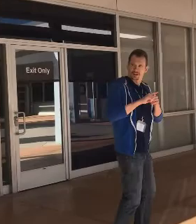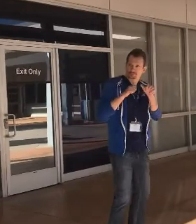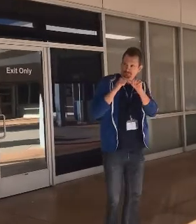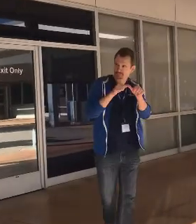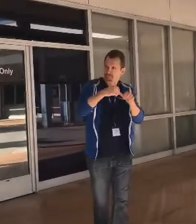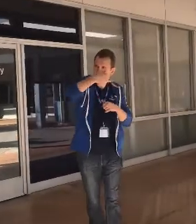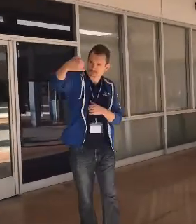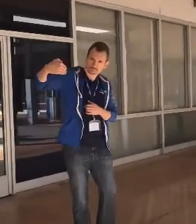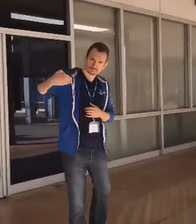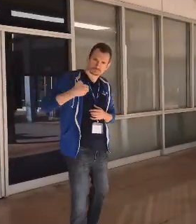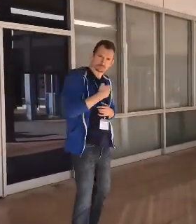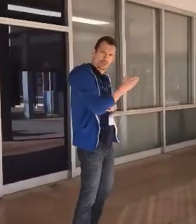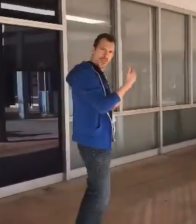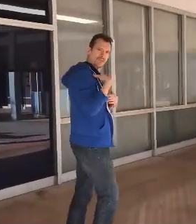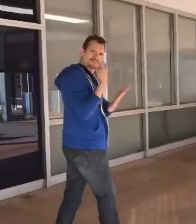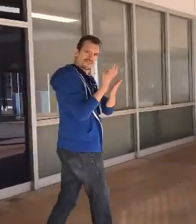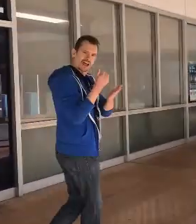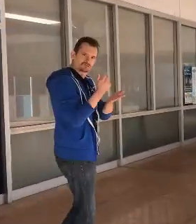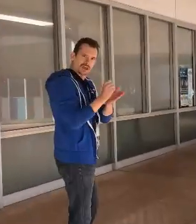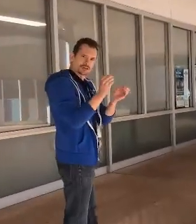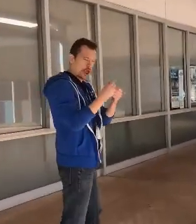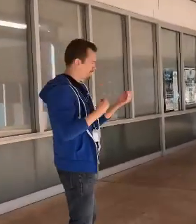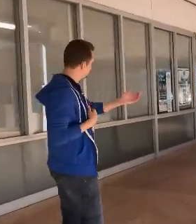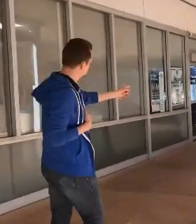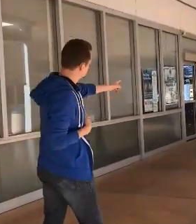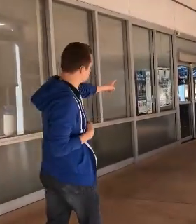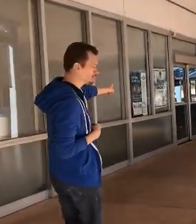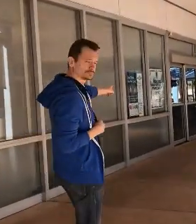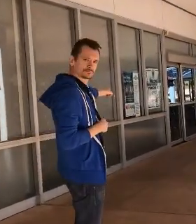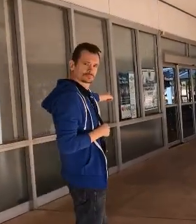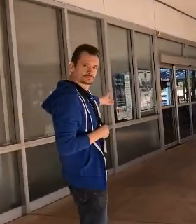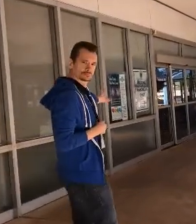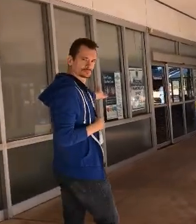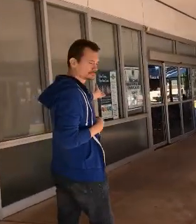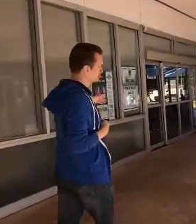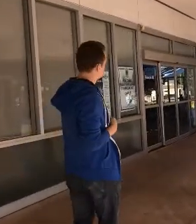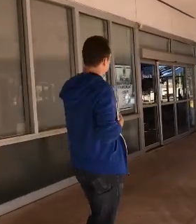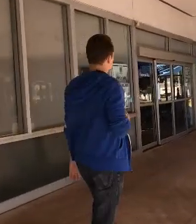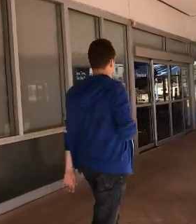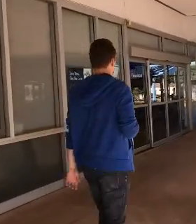Then we continue this way to the Financial Aid office.